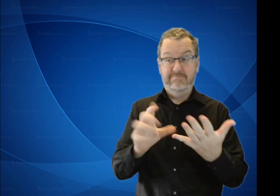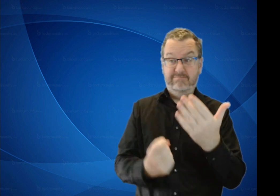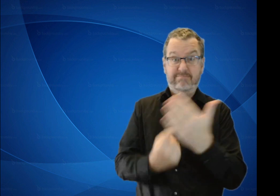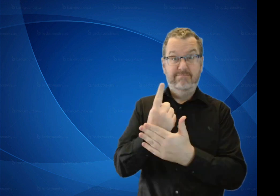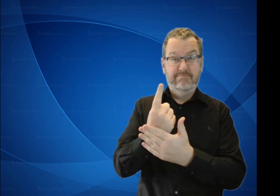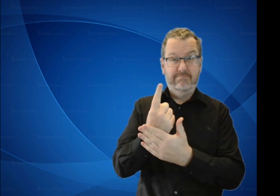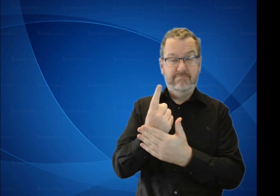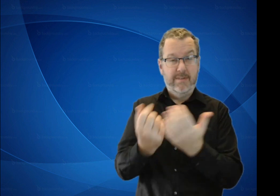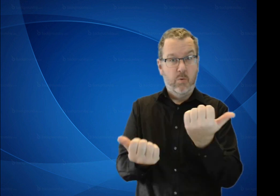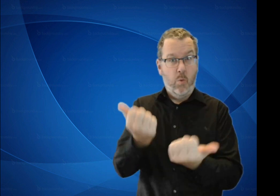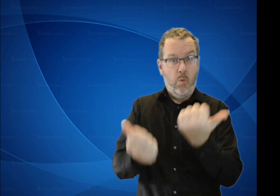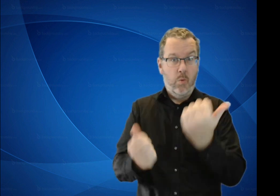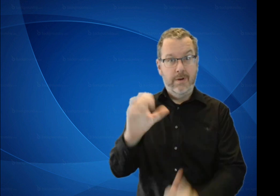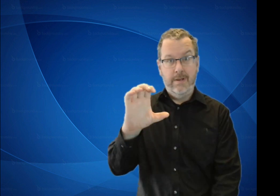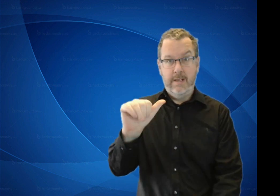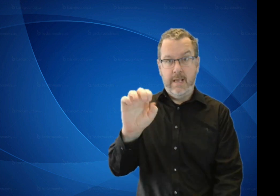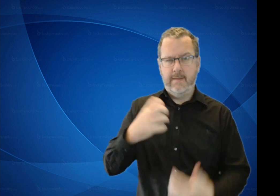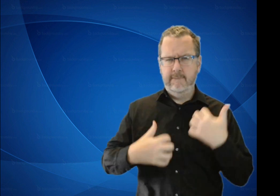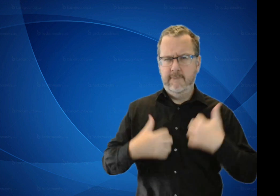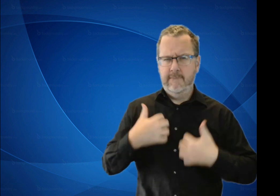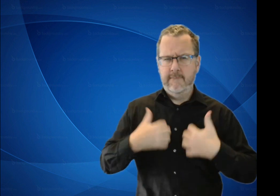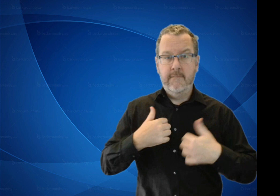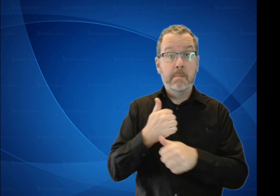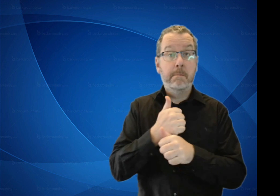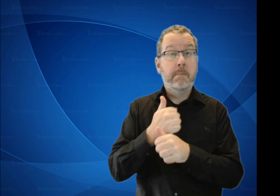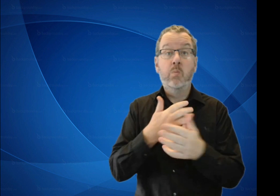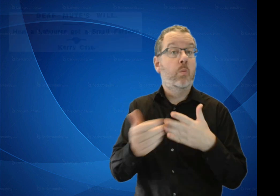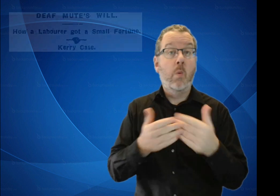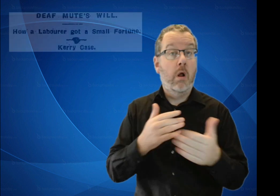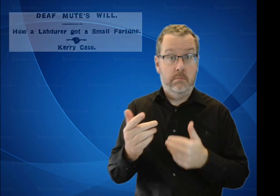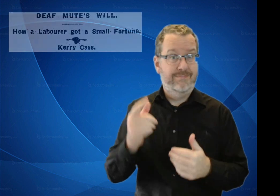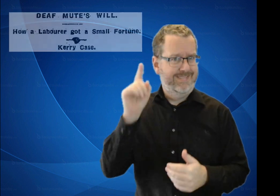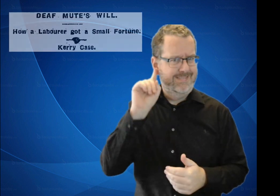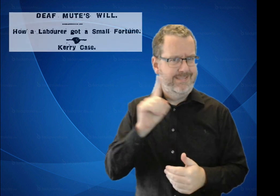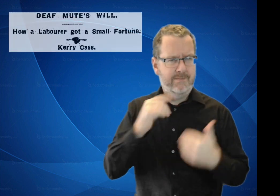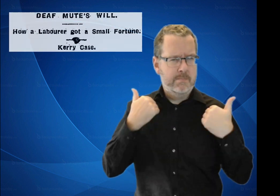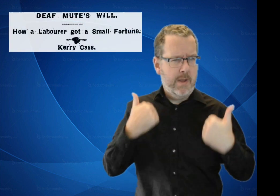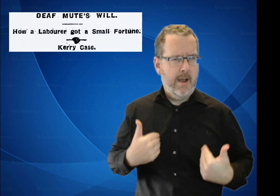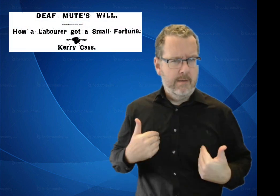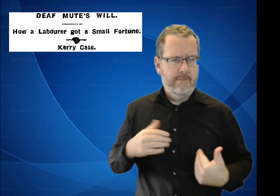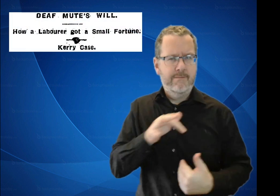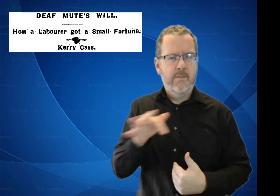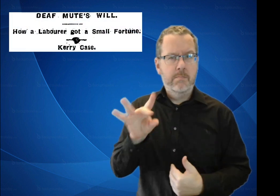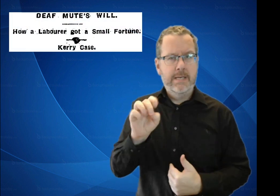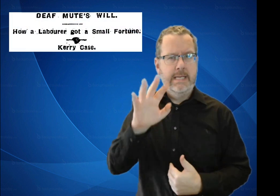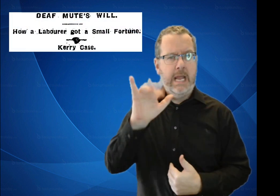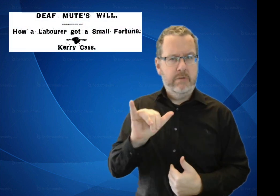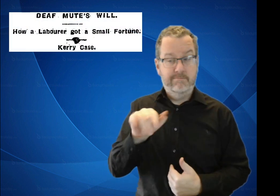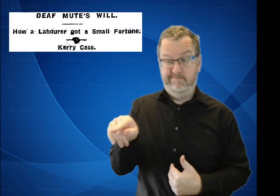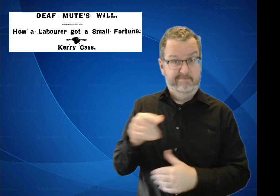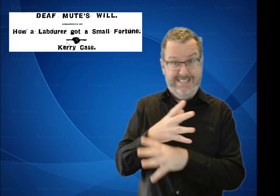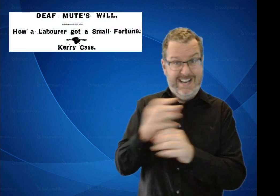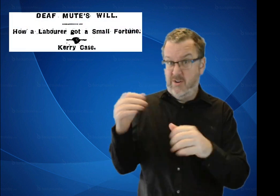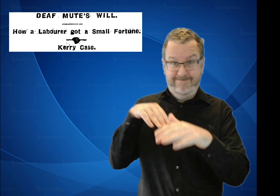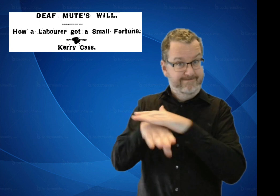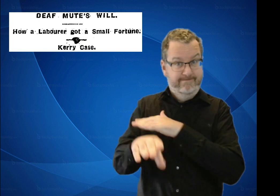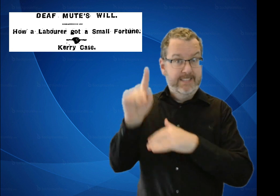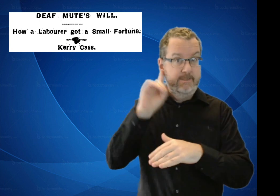An interesting case arose in 1910 when an uneducated Deaf labourer in Kerry